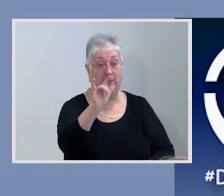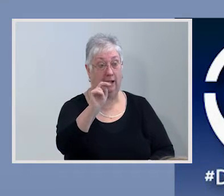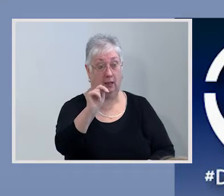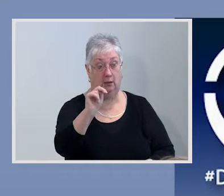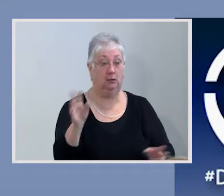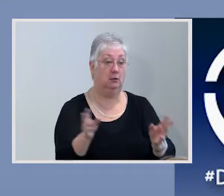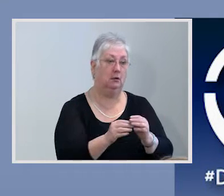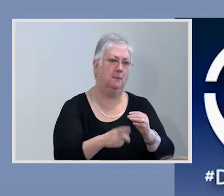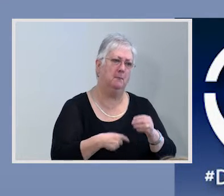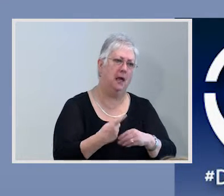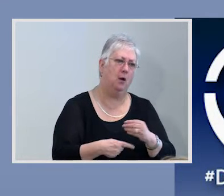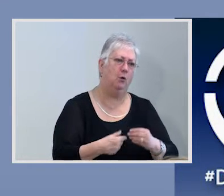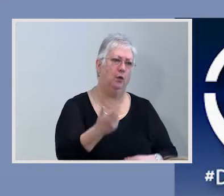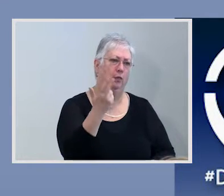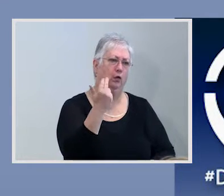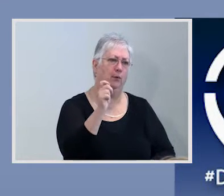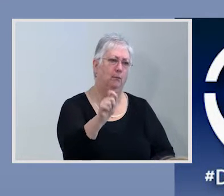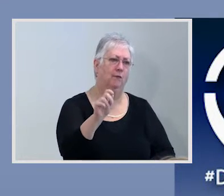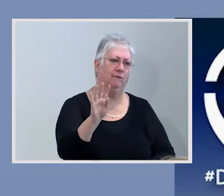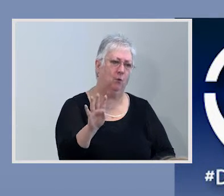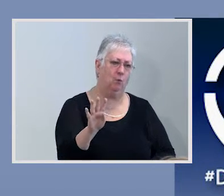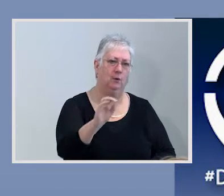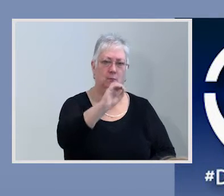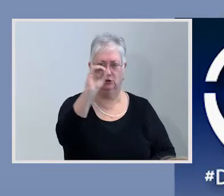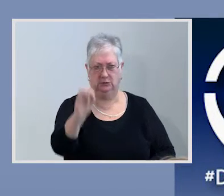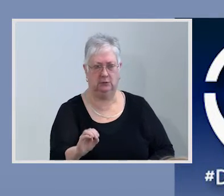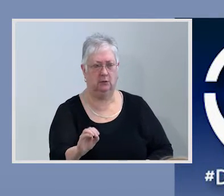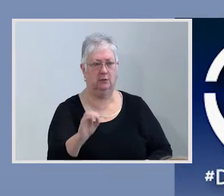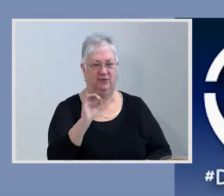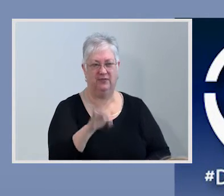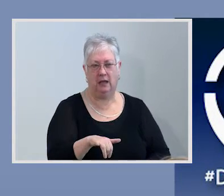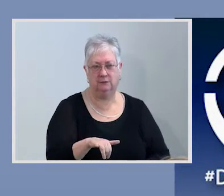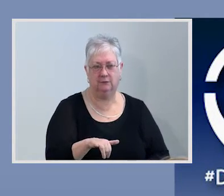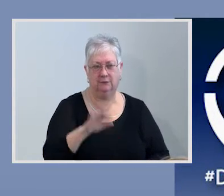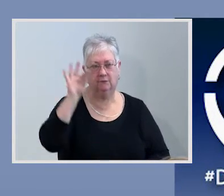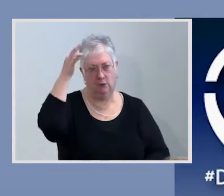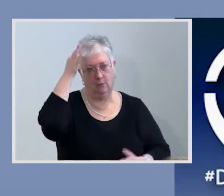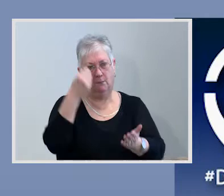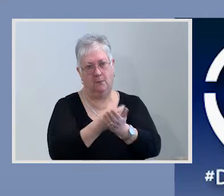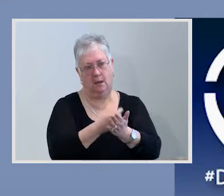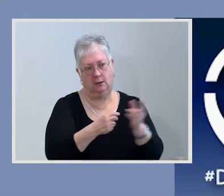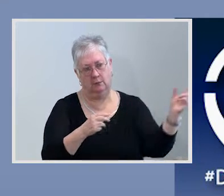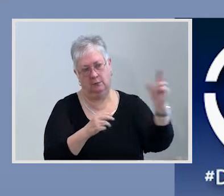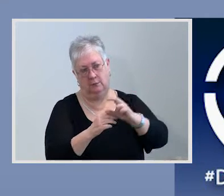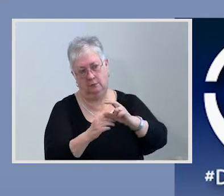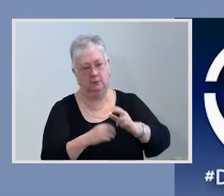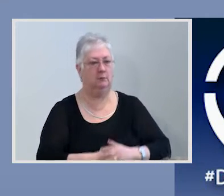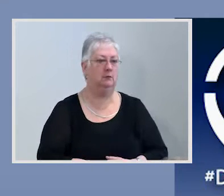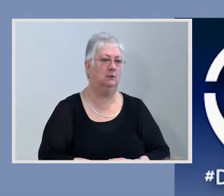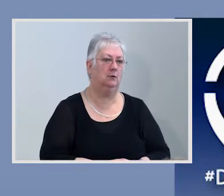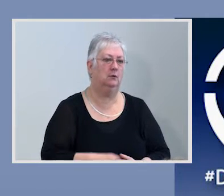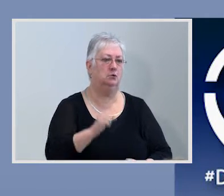AND I THINK THAT SOMETIMES THERE IS A PERCEPTION THAT THE DISTRICT GOVERNMENT GETS ALL OF ITS MONEY FROM THE FEDERAL.